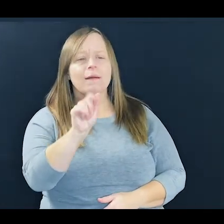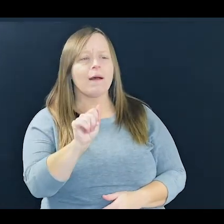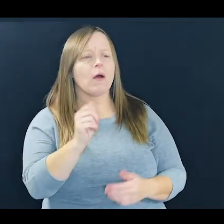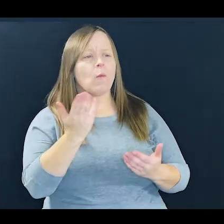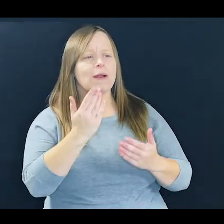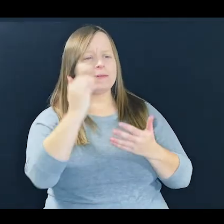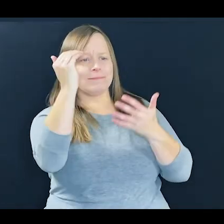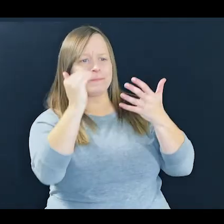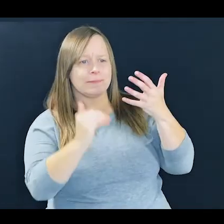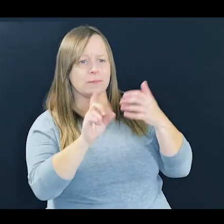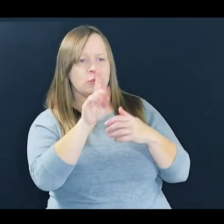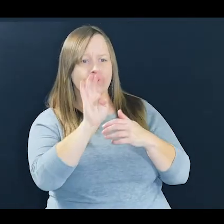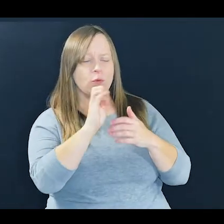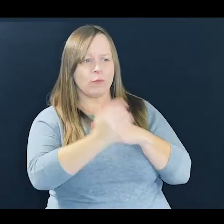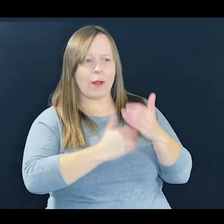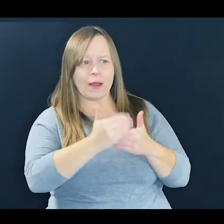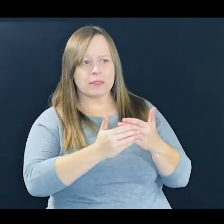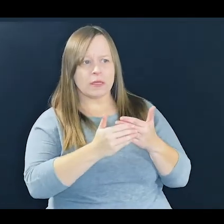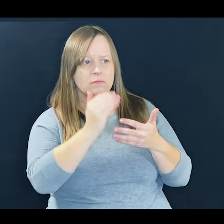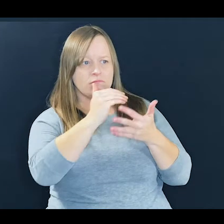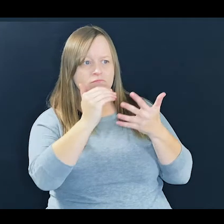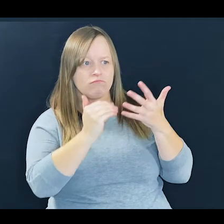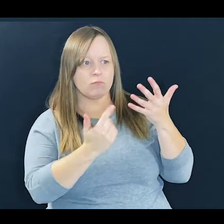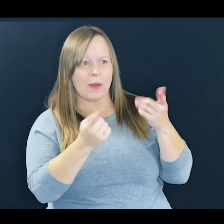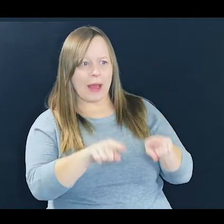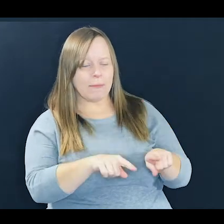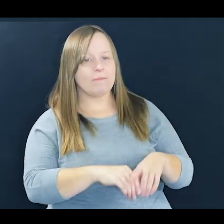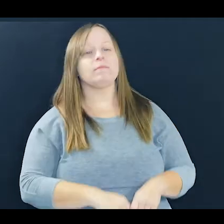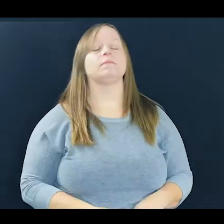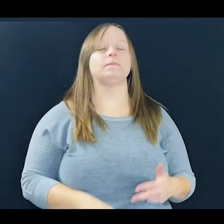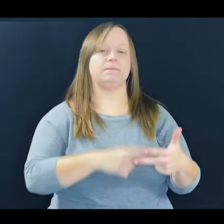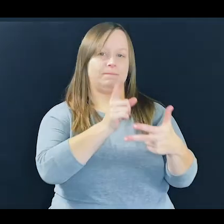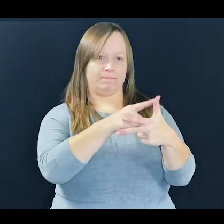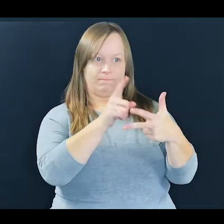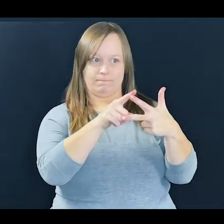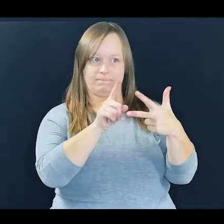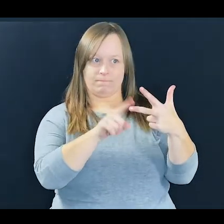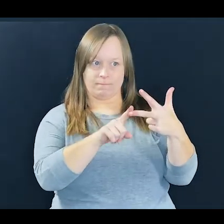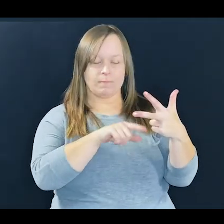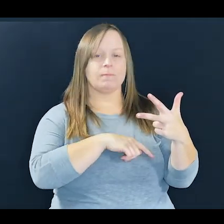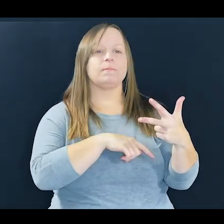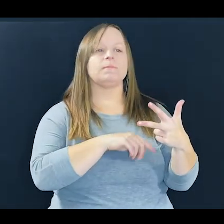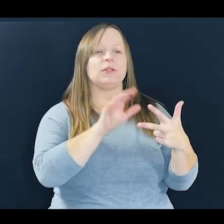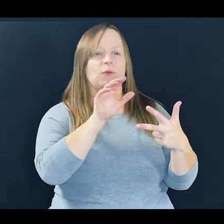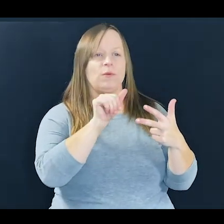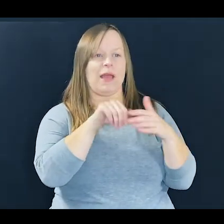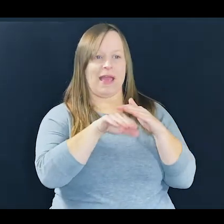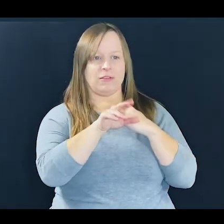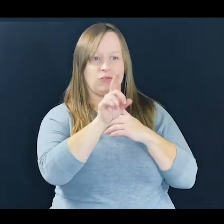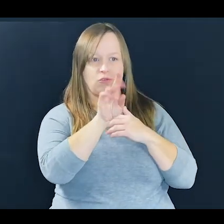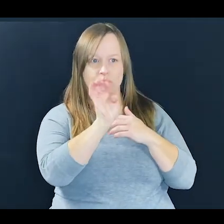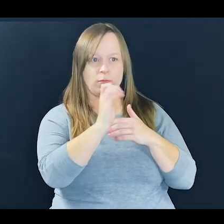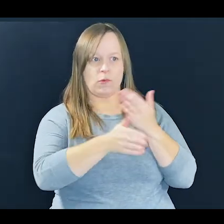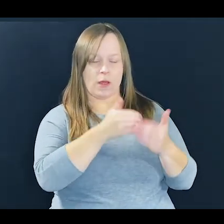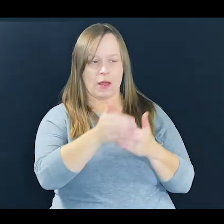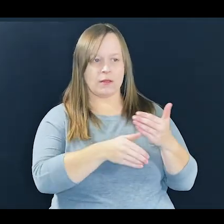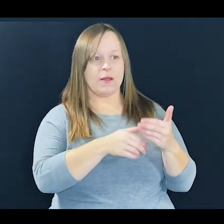of the ACCES-VR due process? So there's three main stages to ACCES-VR's due process.